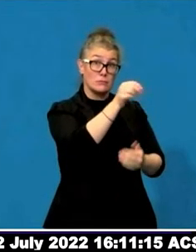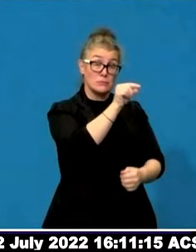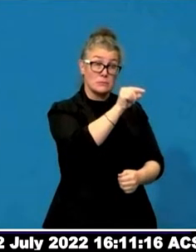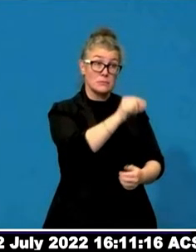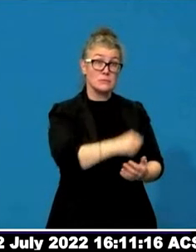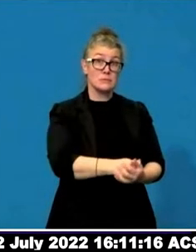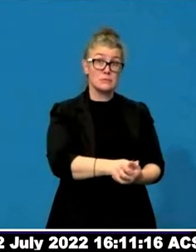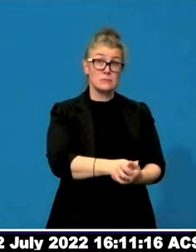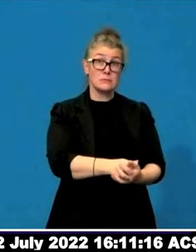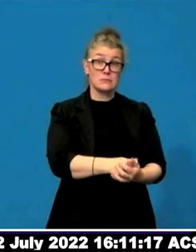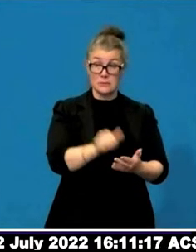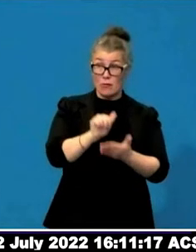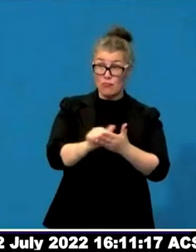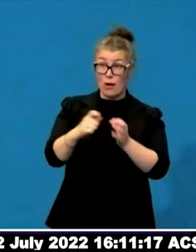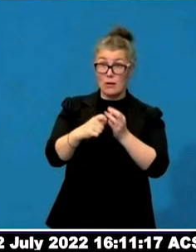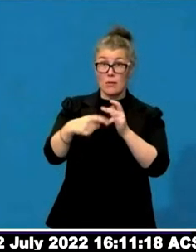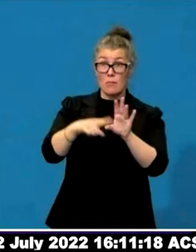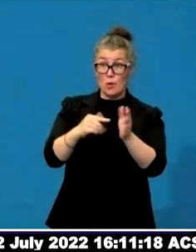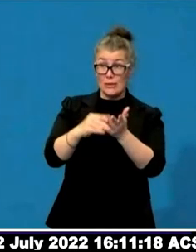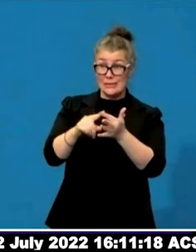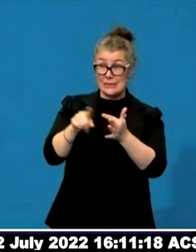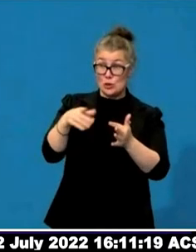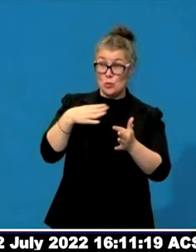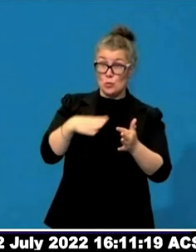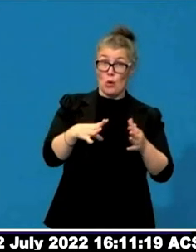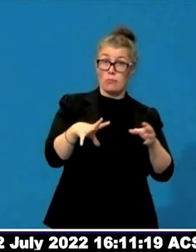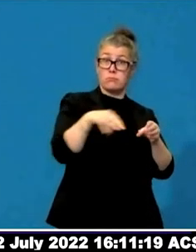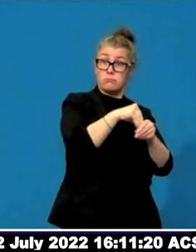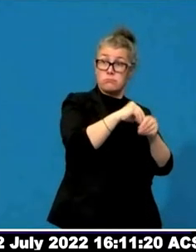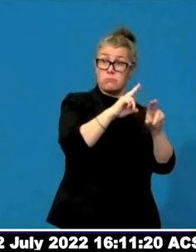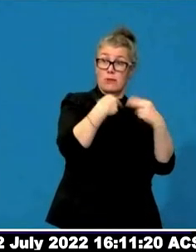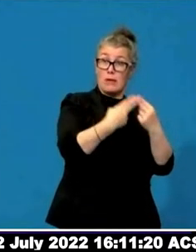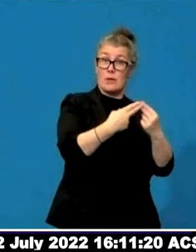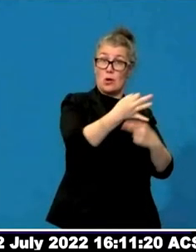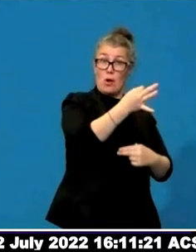Is that where you wanted to go to be with family, back in the islands? Yes.